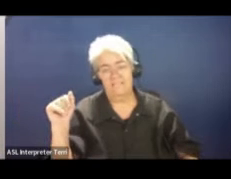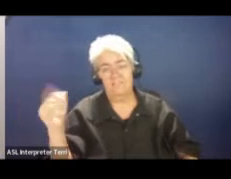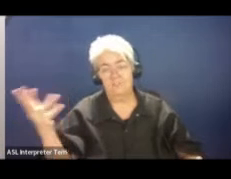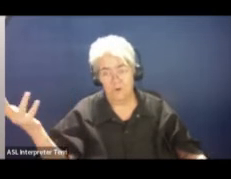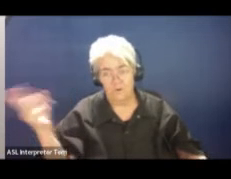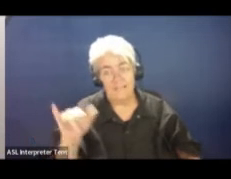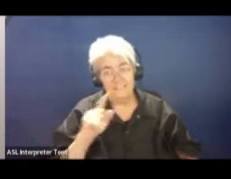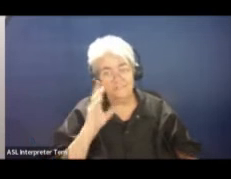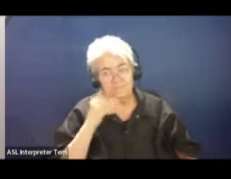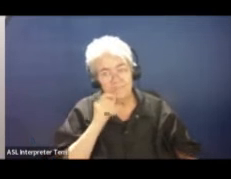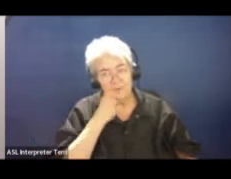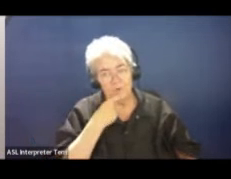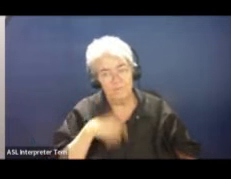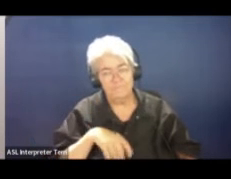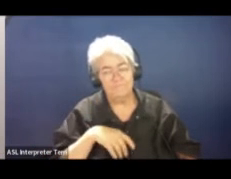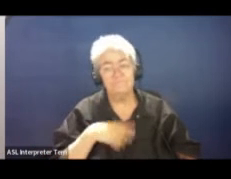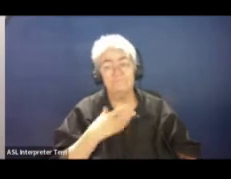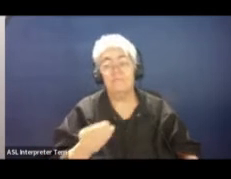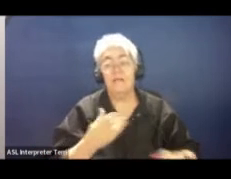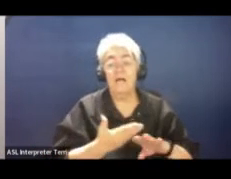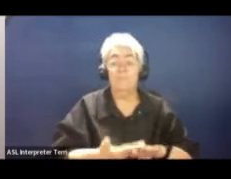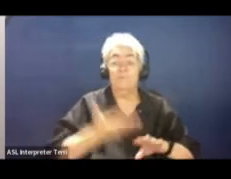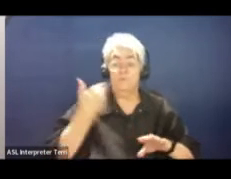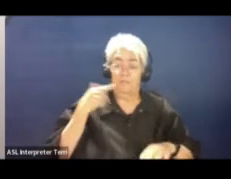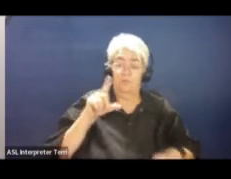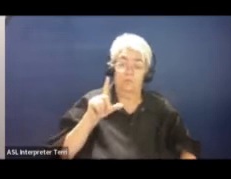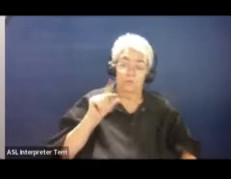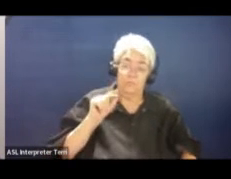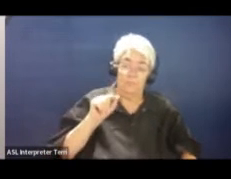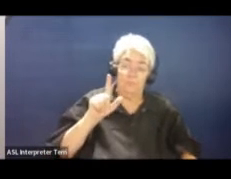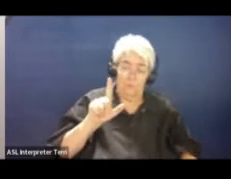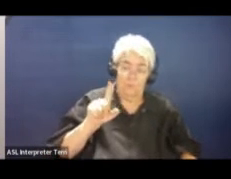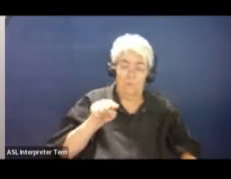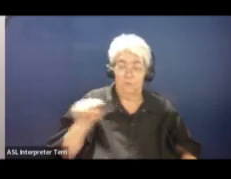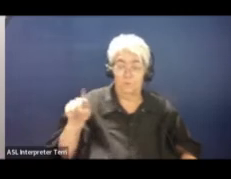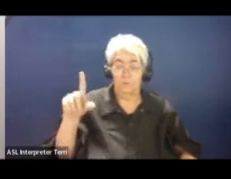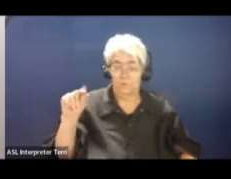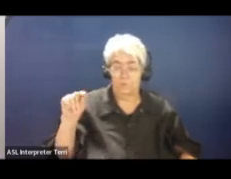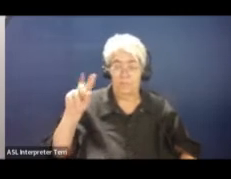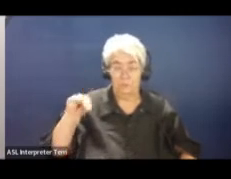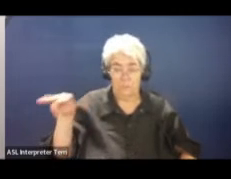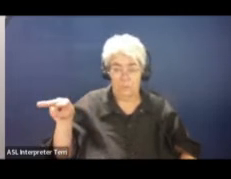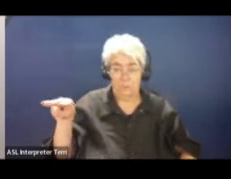And for the prior year 21 to 22 to that first core hope core